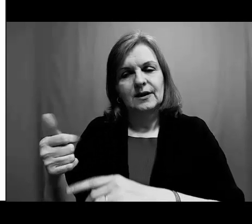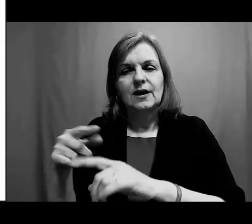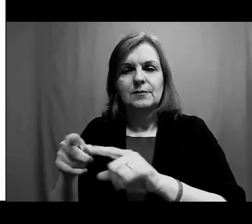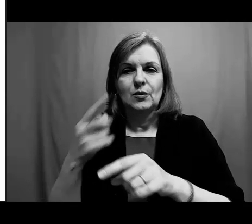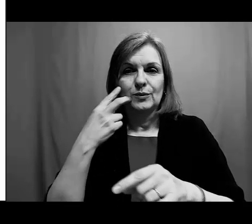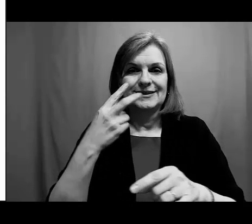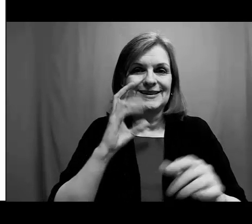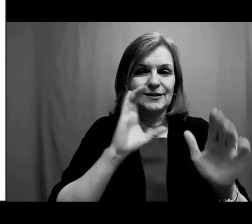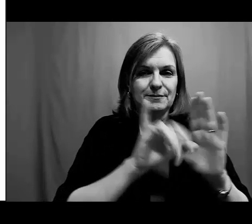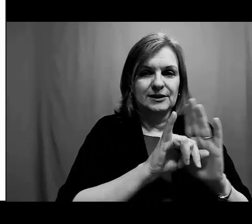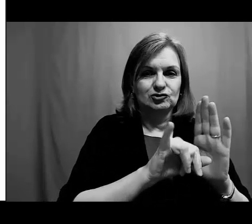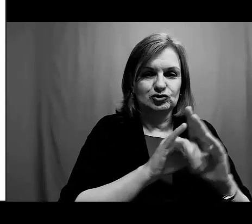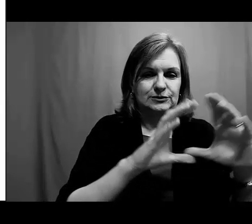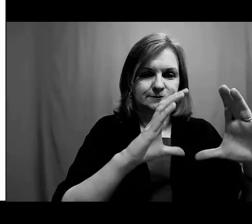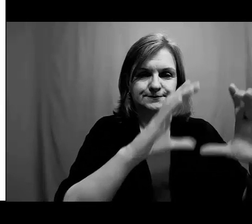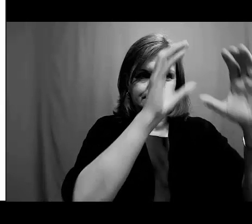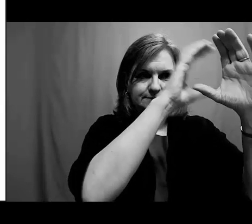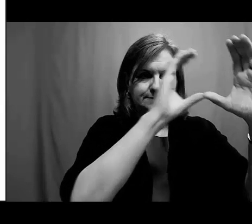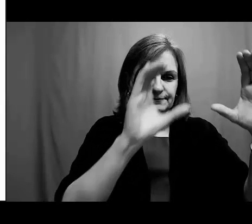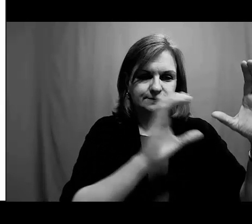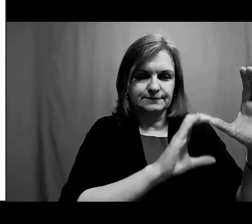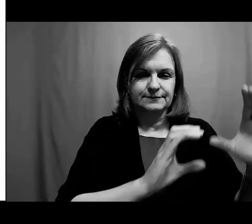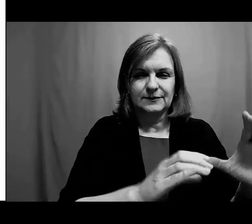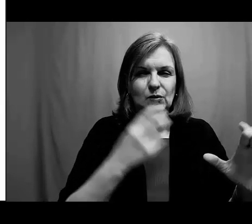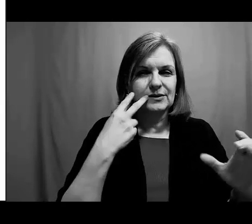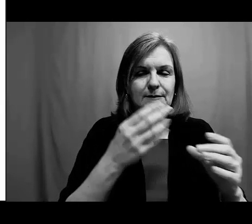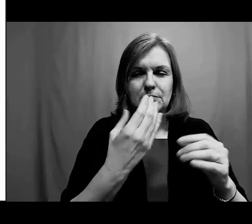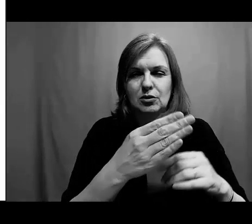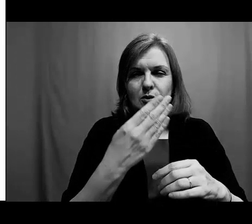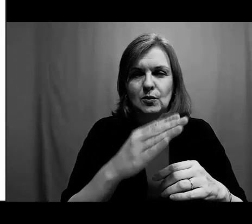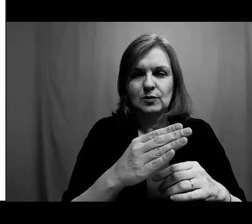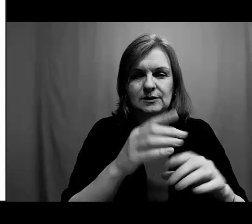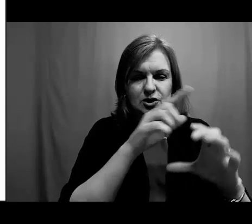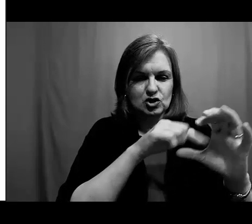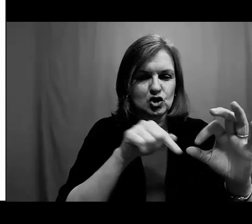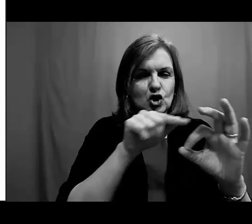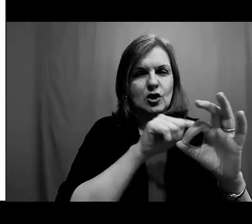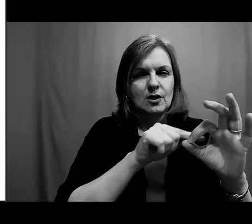but what we're seeing a lot of in our figure's here are these this blue circle particularly over